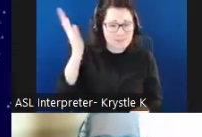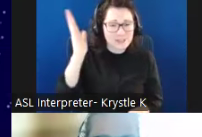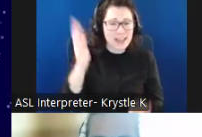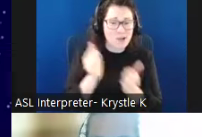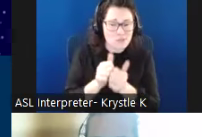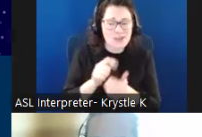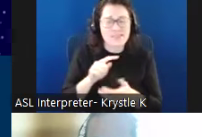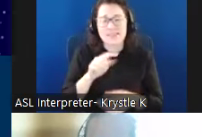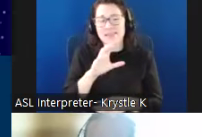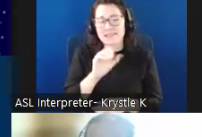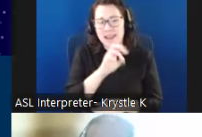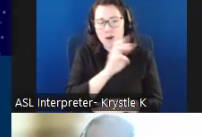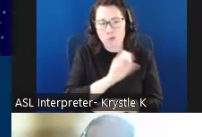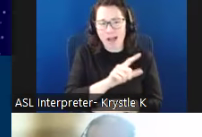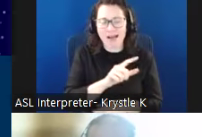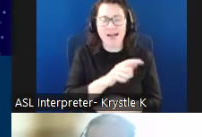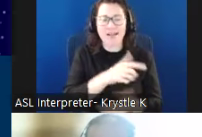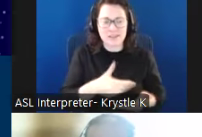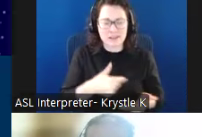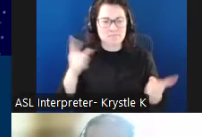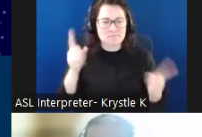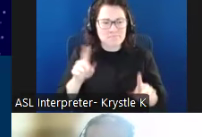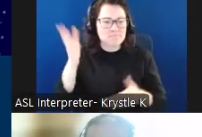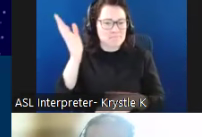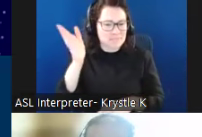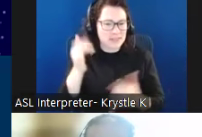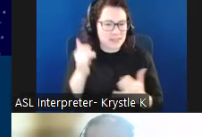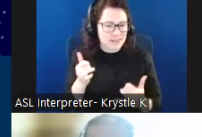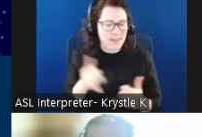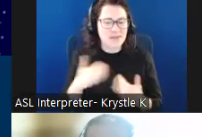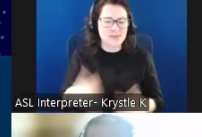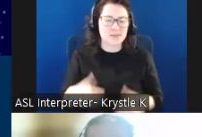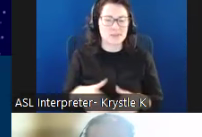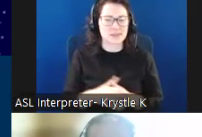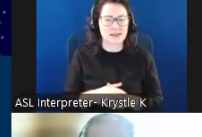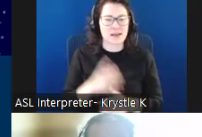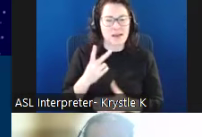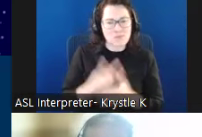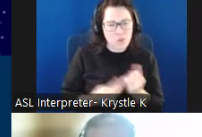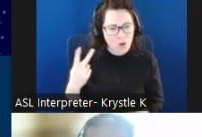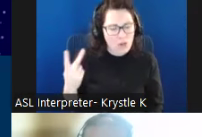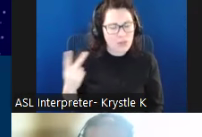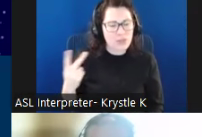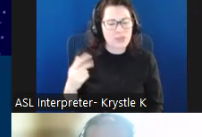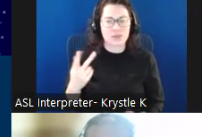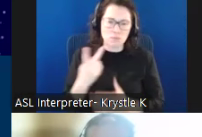Carewell today because um